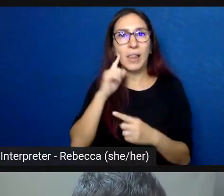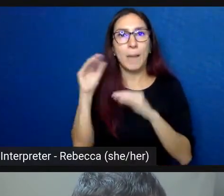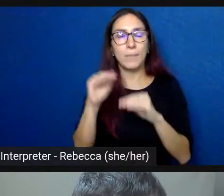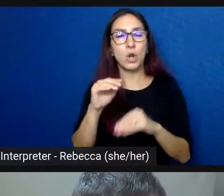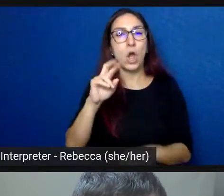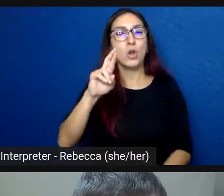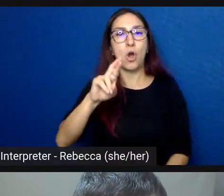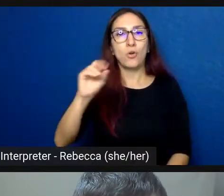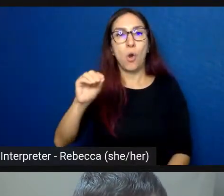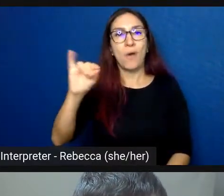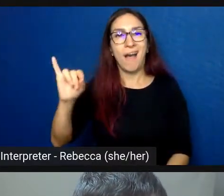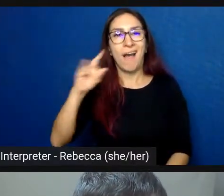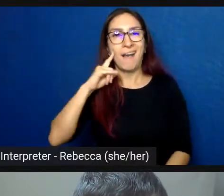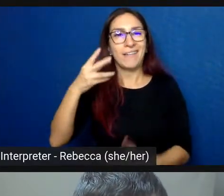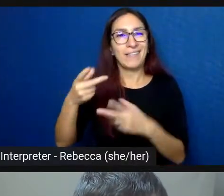And I thought that is really